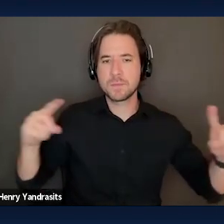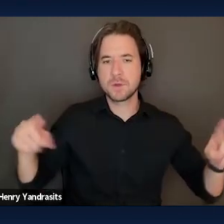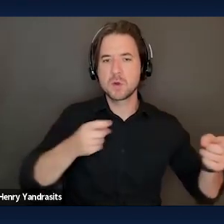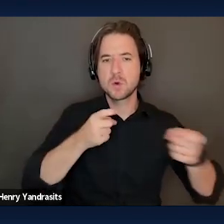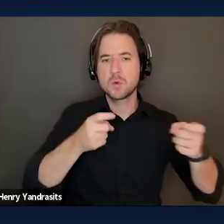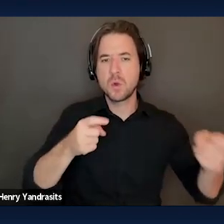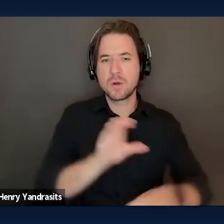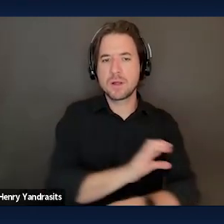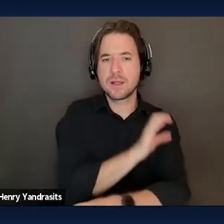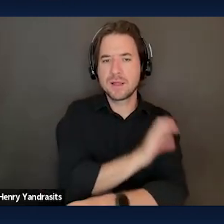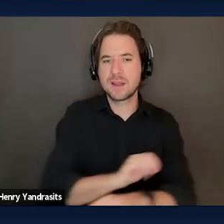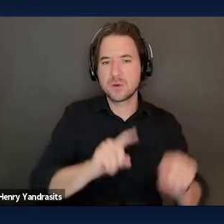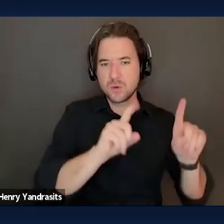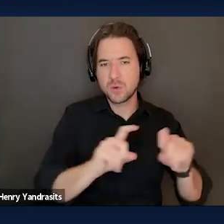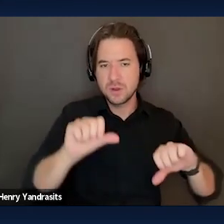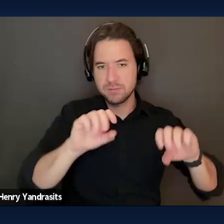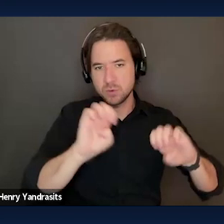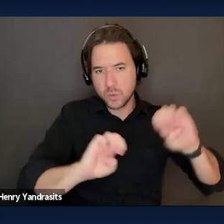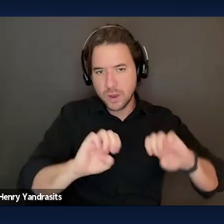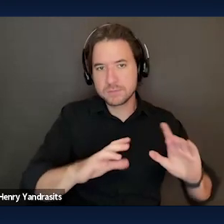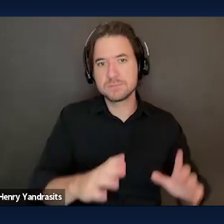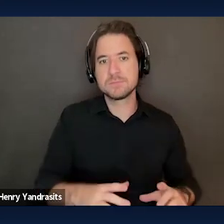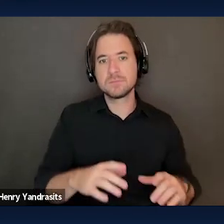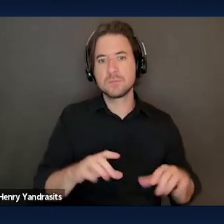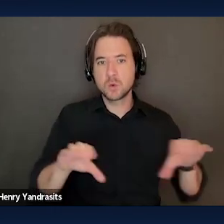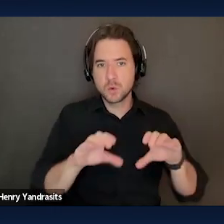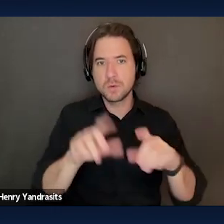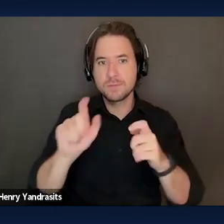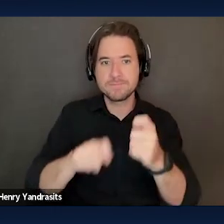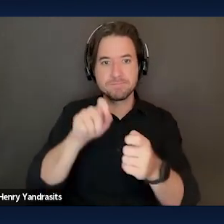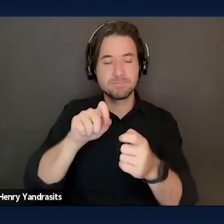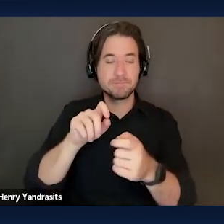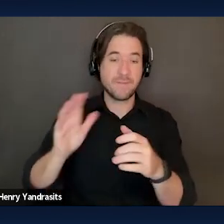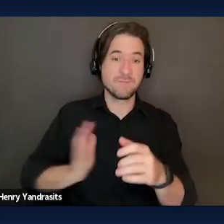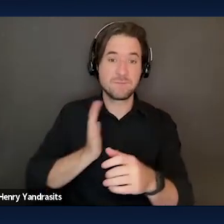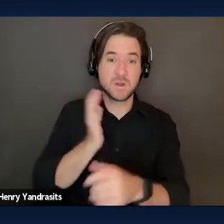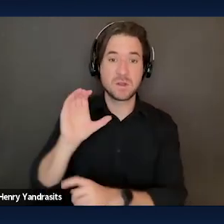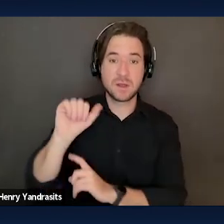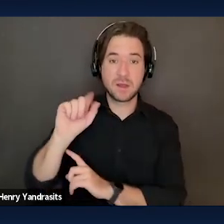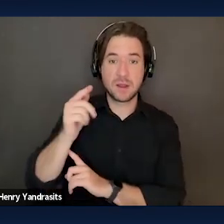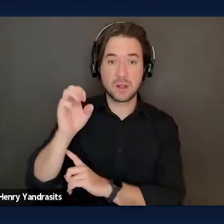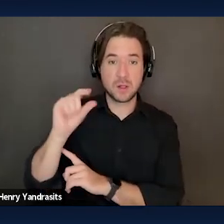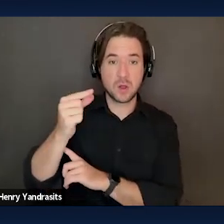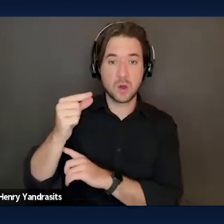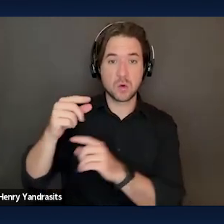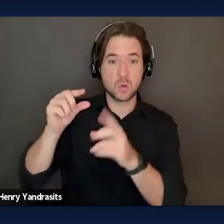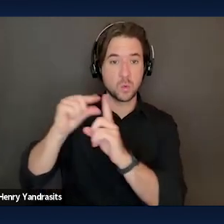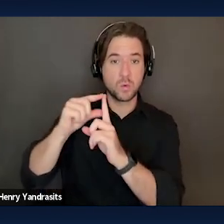And do the official… cataloging term for that, and come back and find things included.